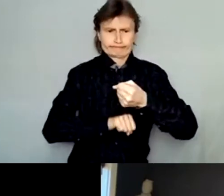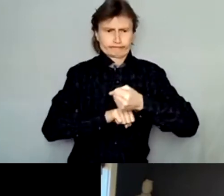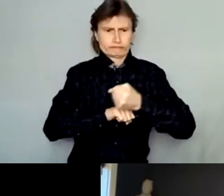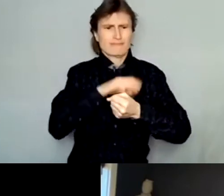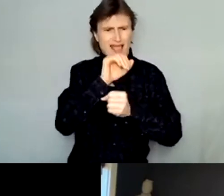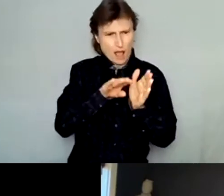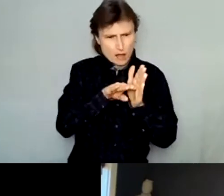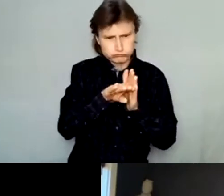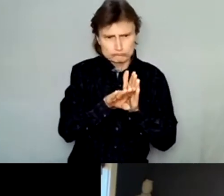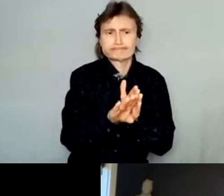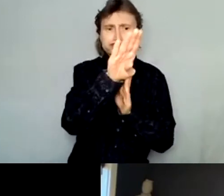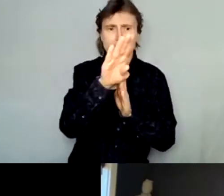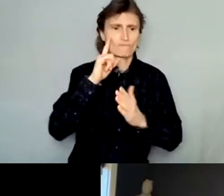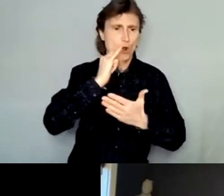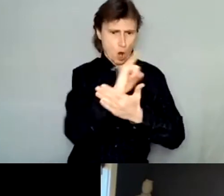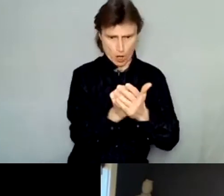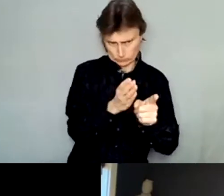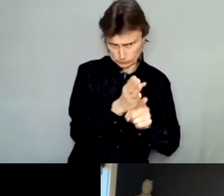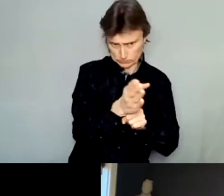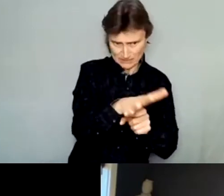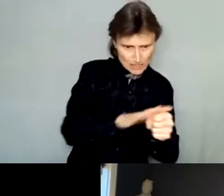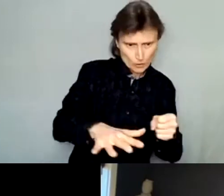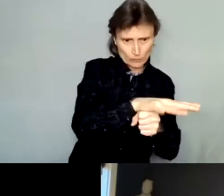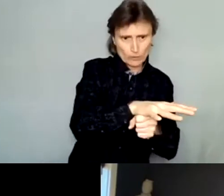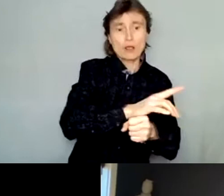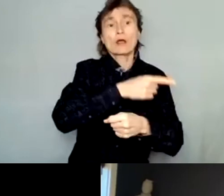And the second one is called arts-led city building.